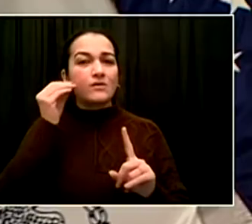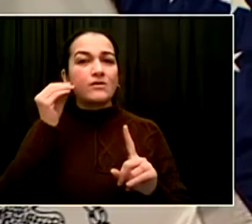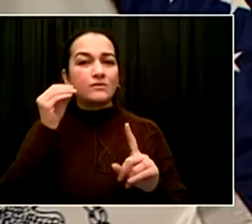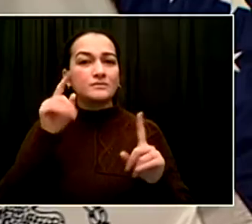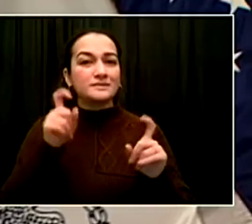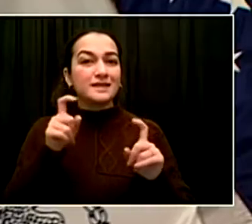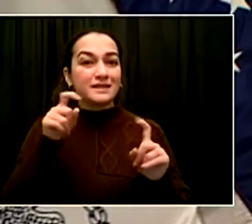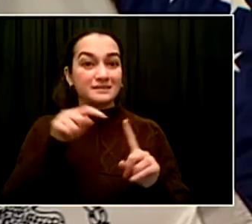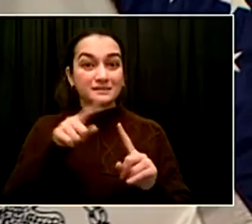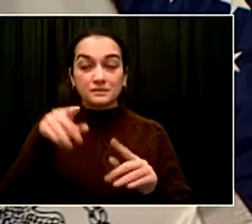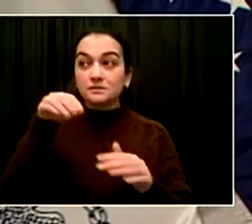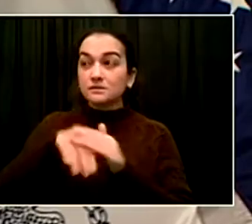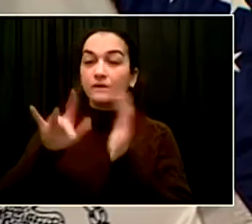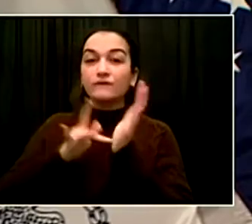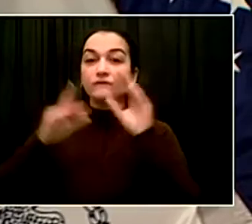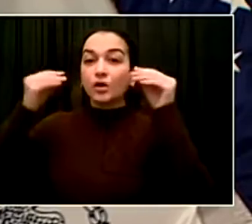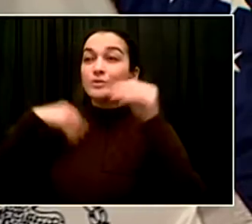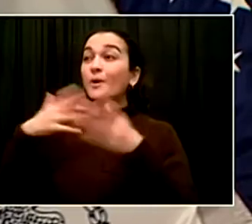ABOUT HOME TESTING THAT'S